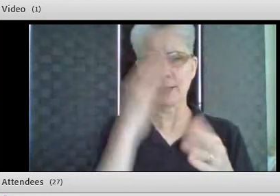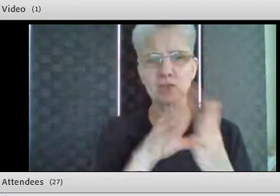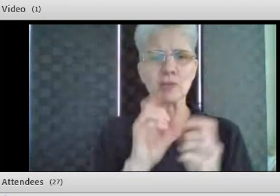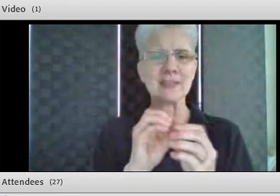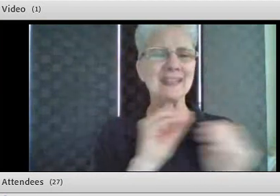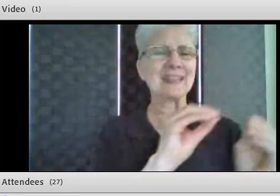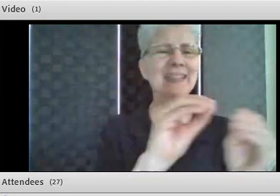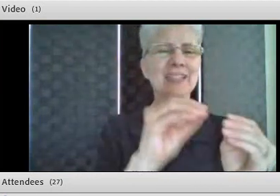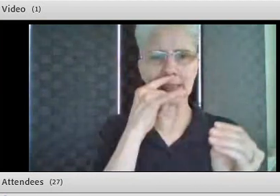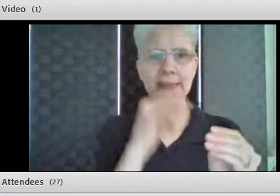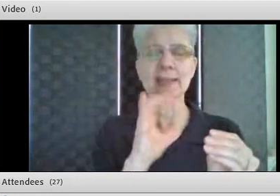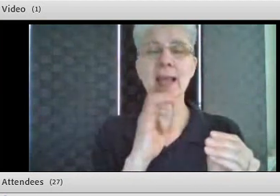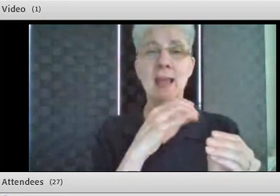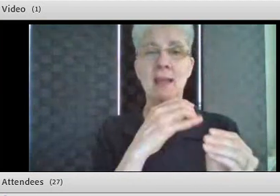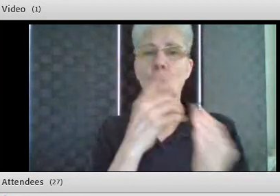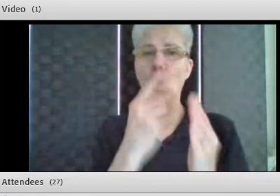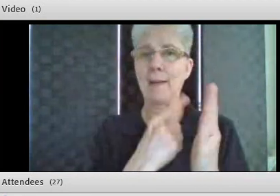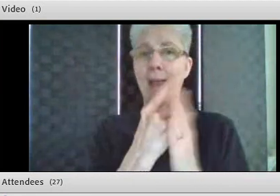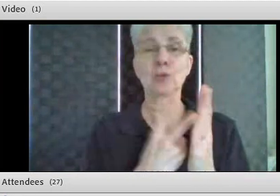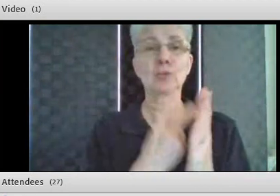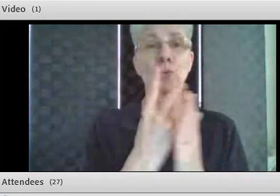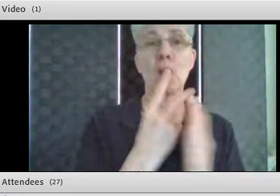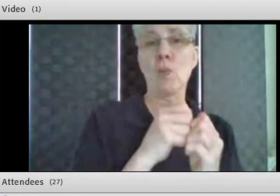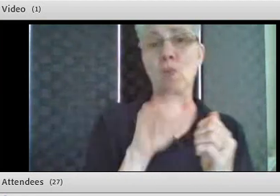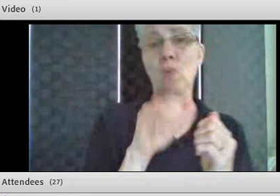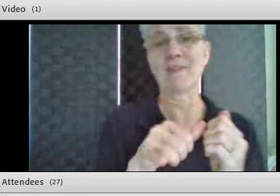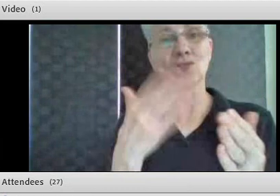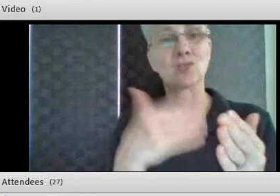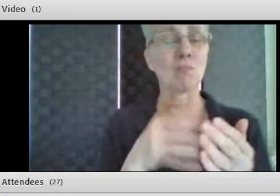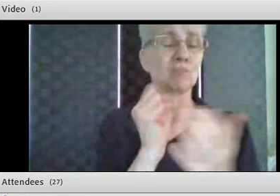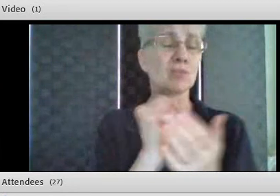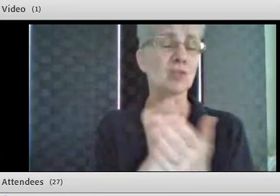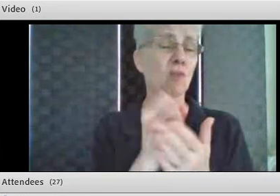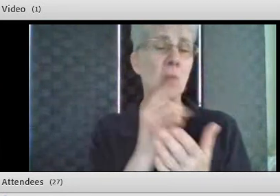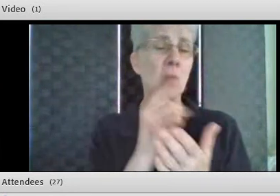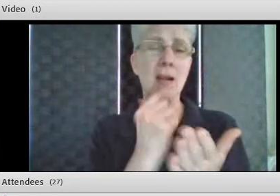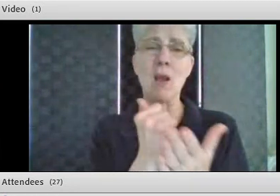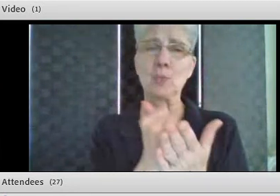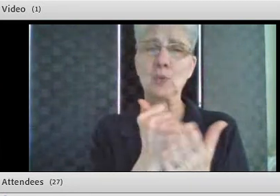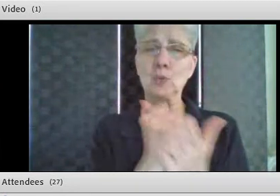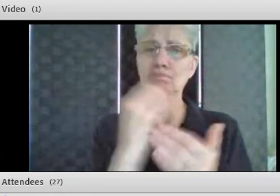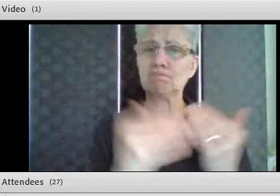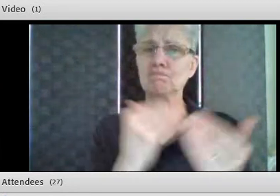but you learn so much, and you'll get comfortable enough to bring at least your knowledge of it to kids.